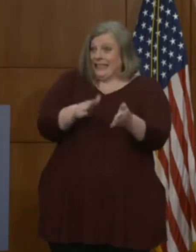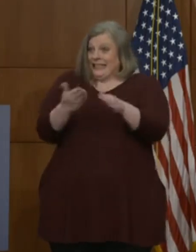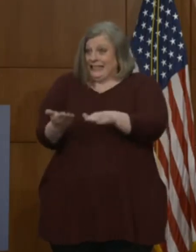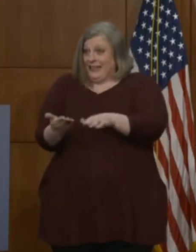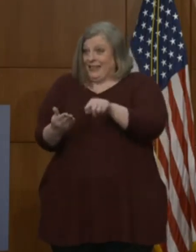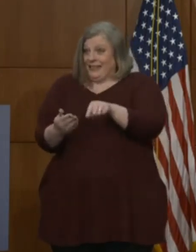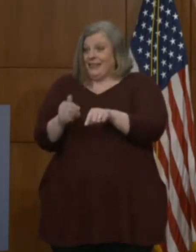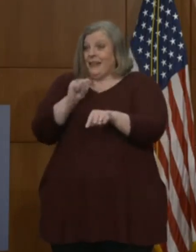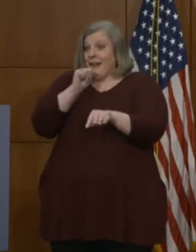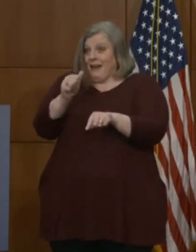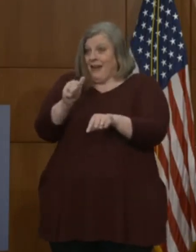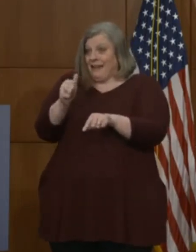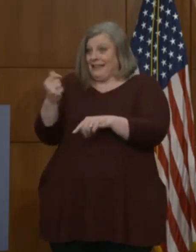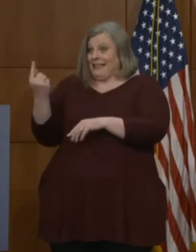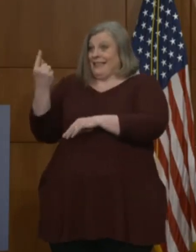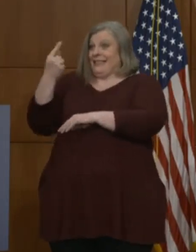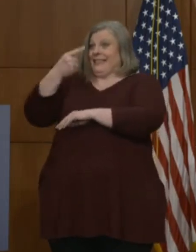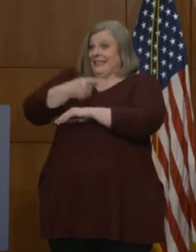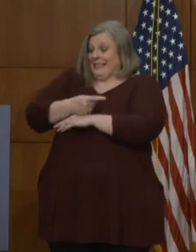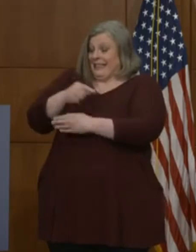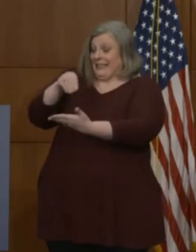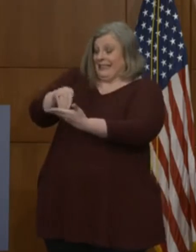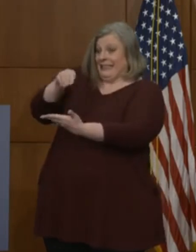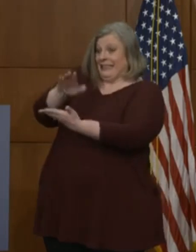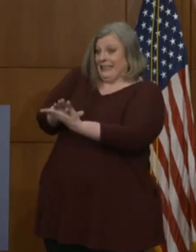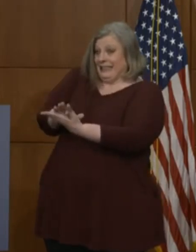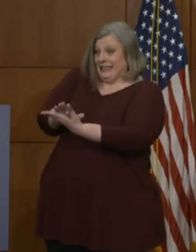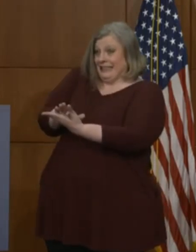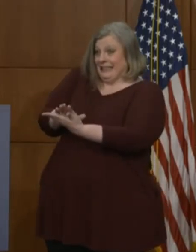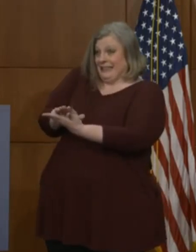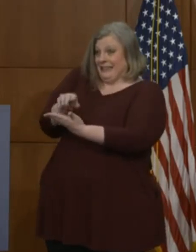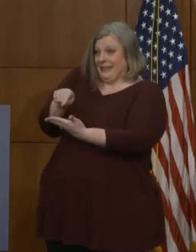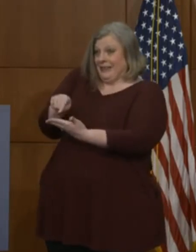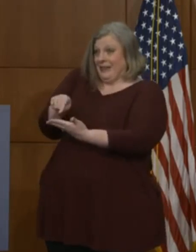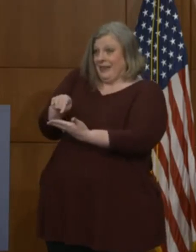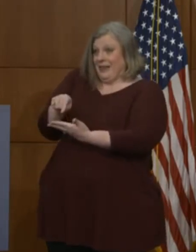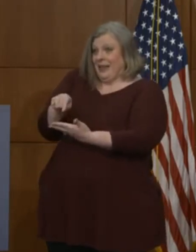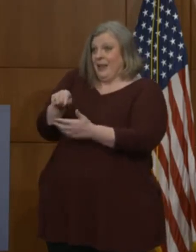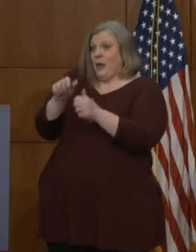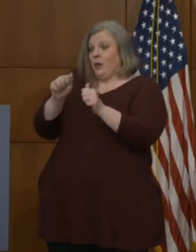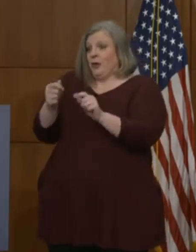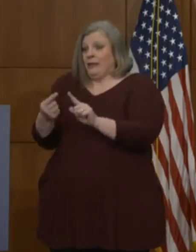GIVE- DATA ABOUT THE DATE OF DEATH. SO THAT THE IT WOULD BE DEATH. SO THAT THE IT WOULD BE POSSIBLE TO BACKTRACK AND- BE